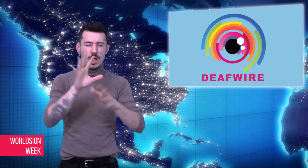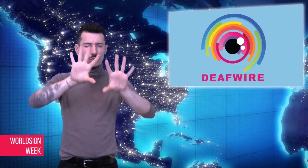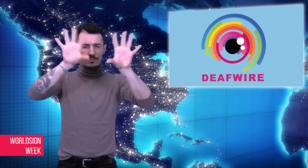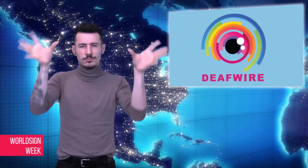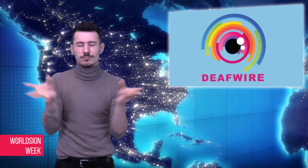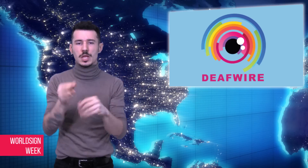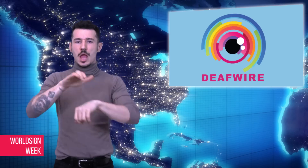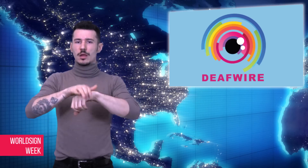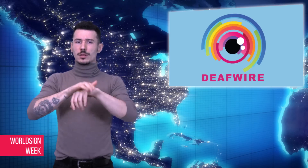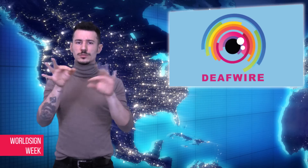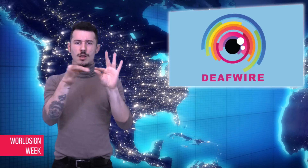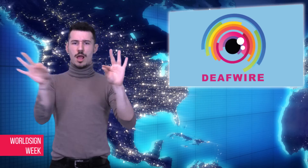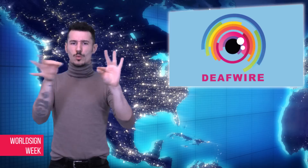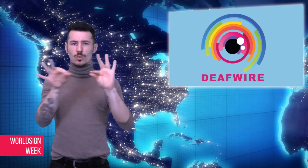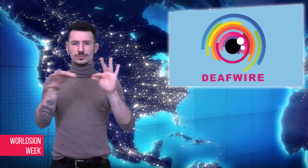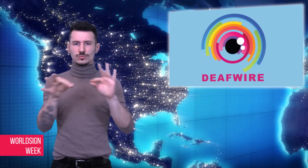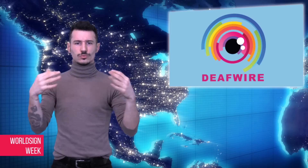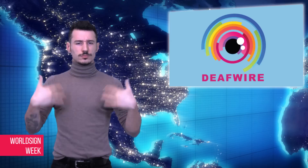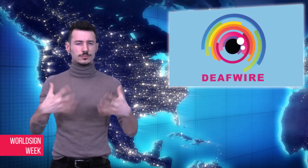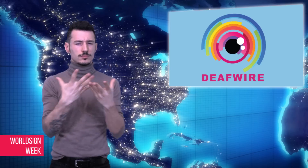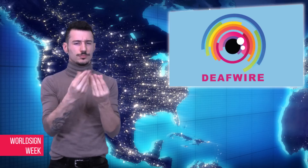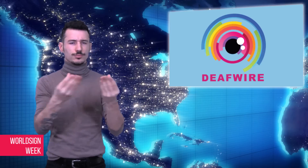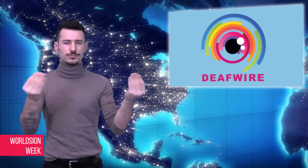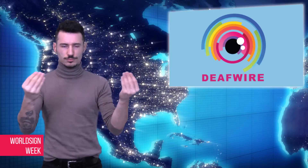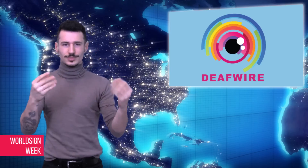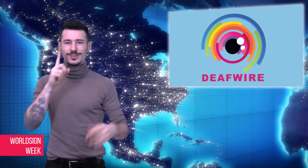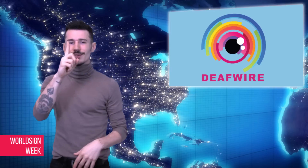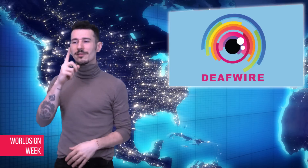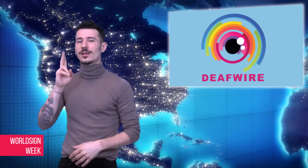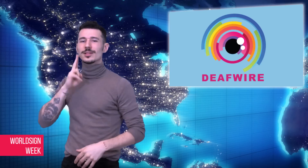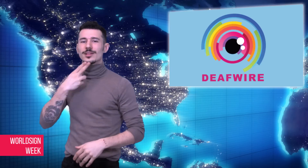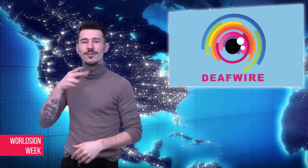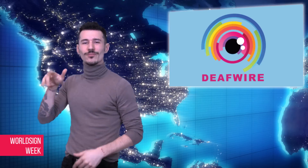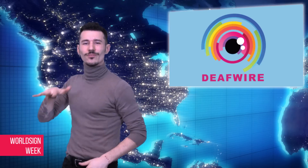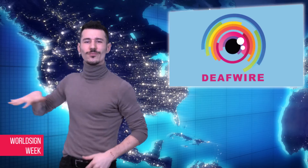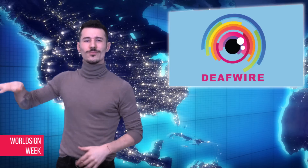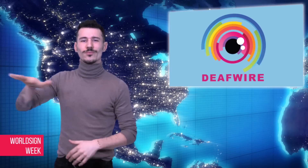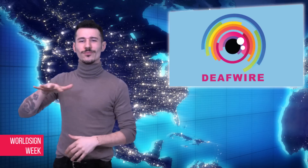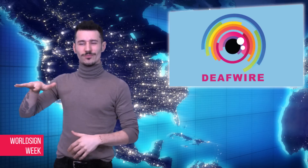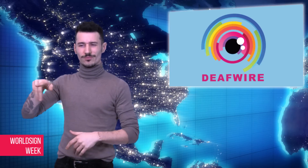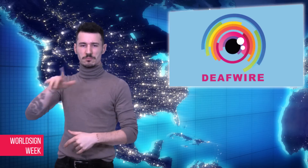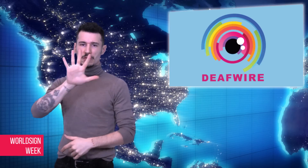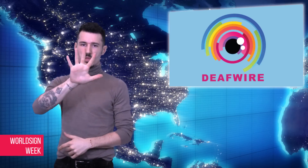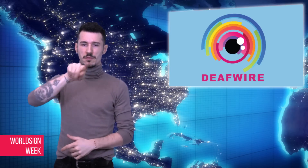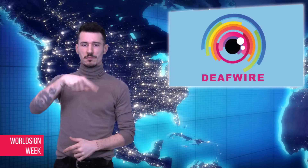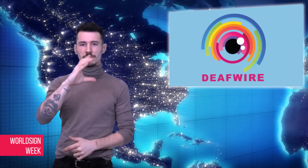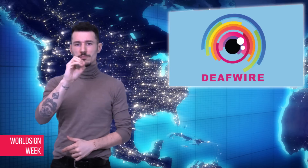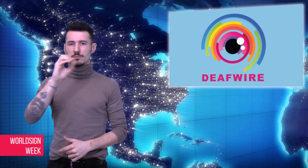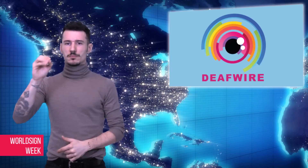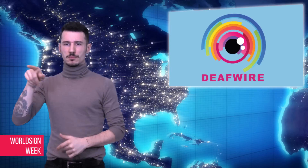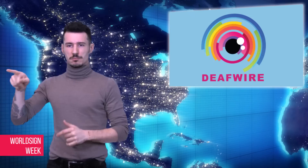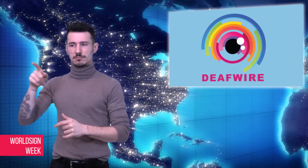the format and content of the few government videos in ISL. Even though